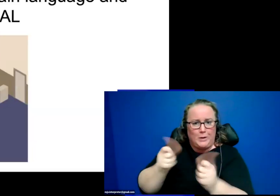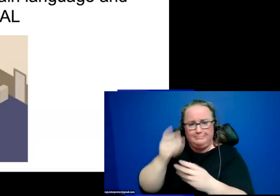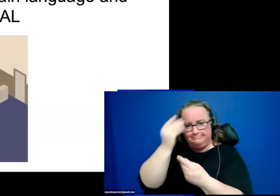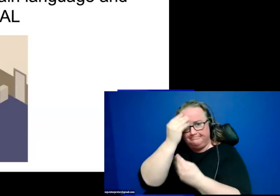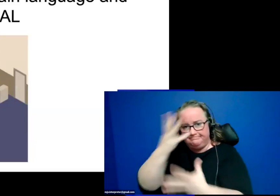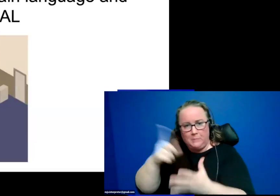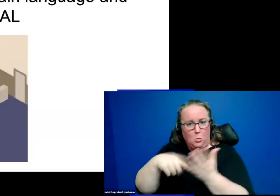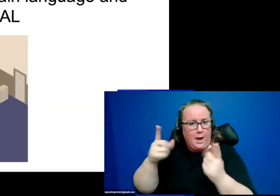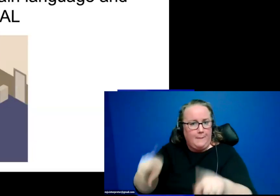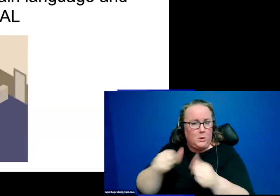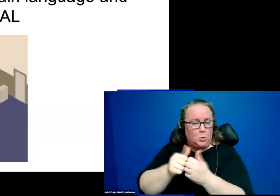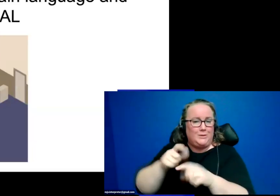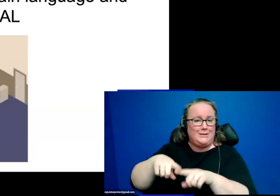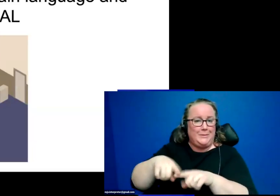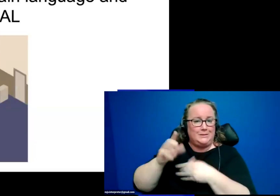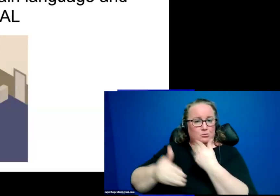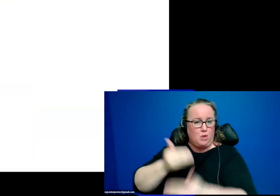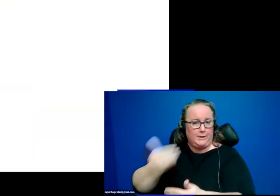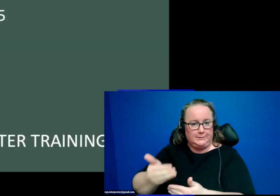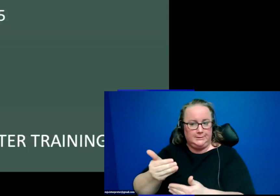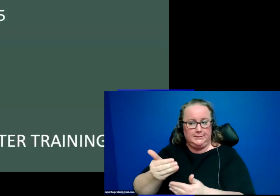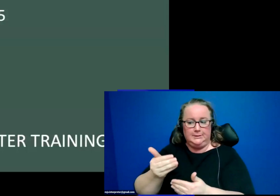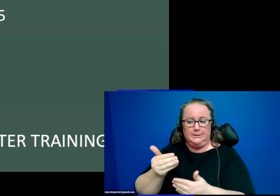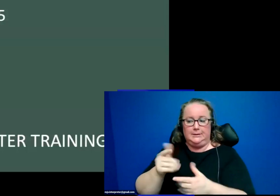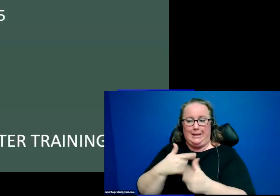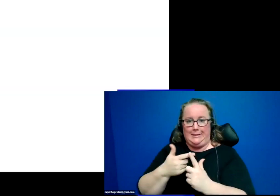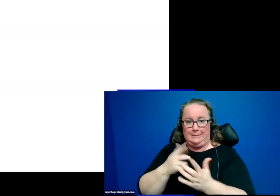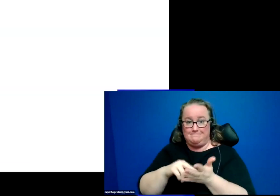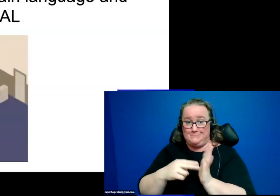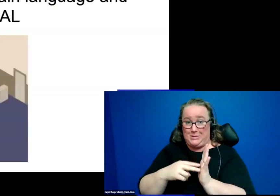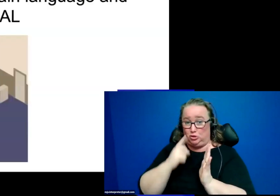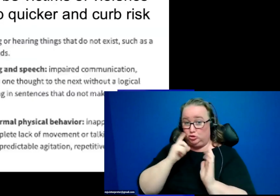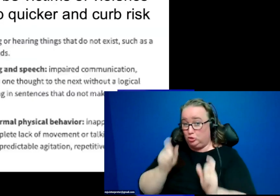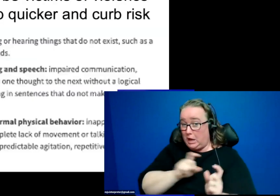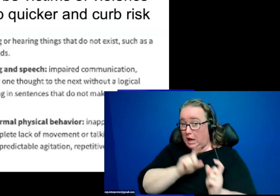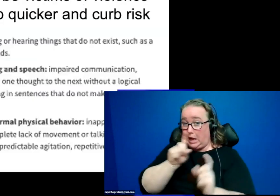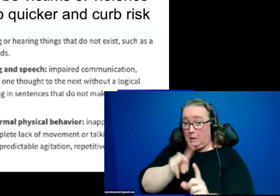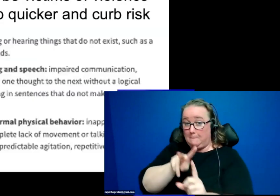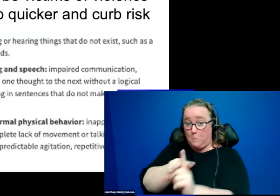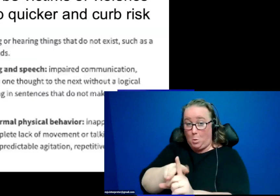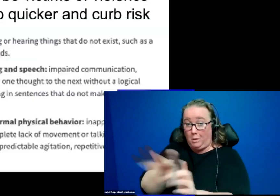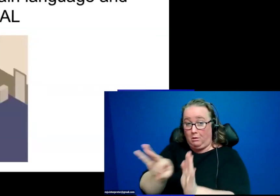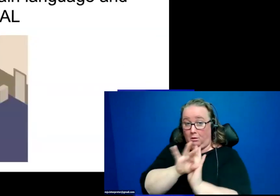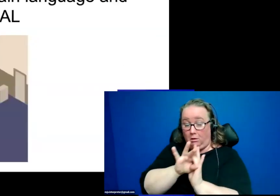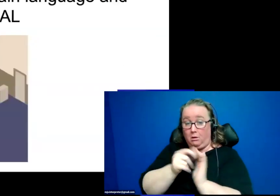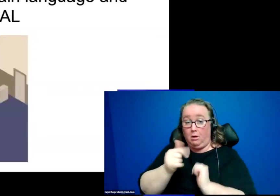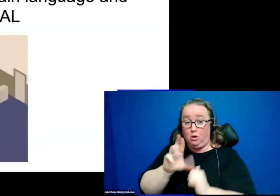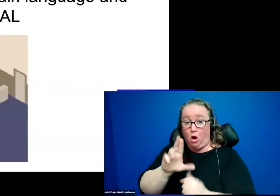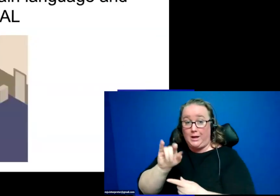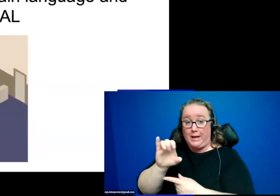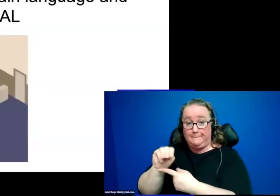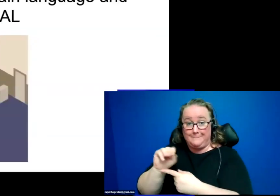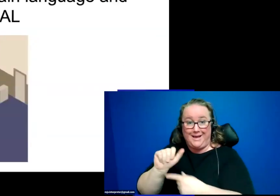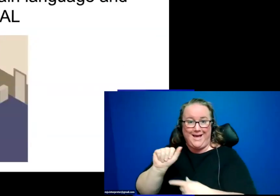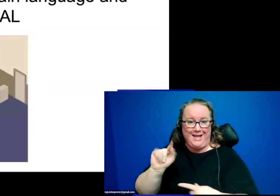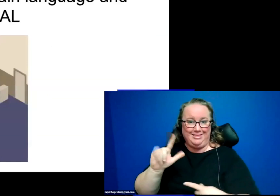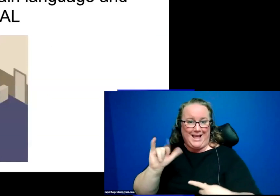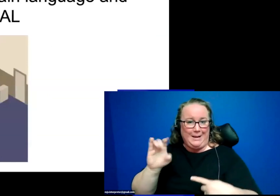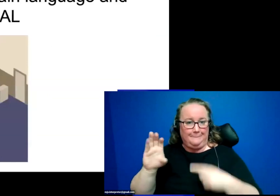process and was considering, you know, should I appoint a guardian ad litem? Because appointing a guardian ad litem